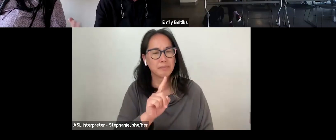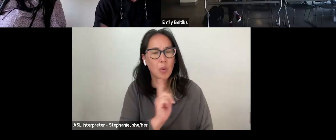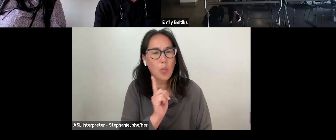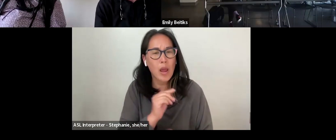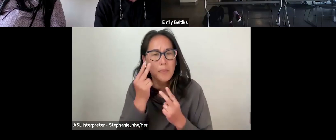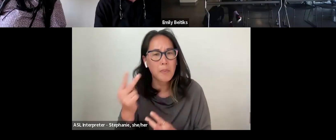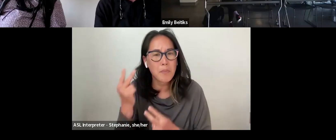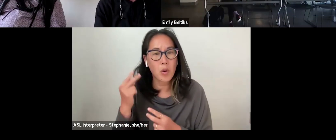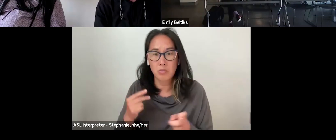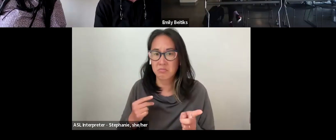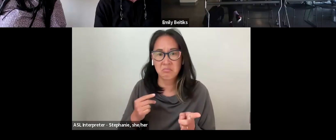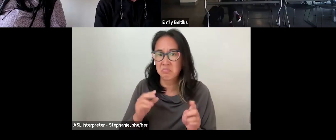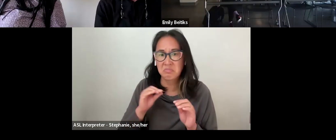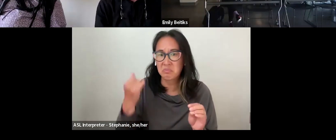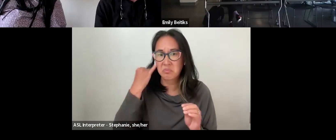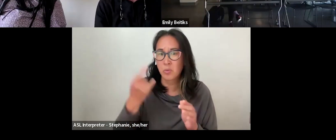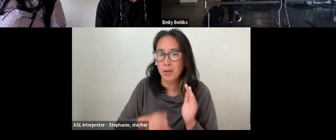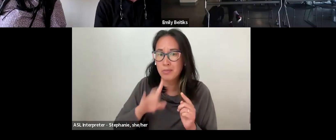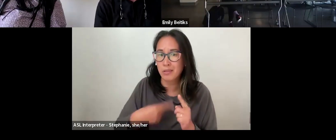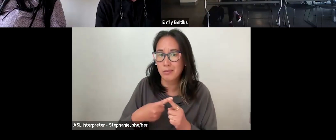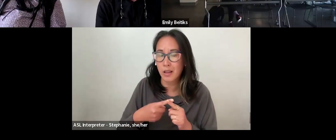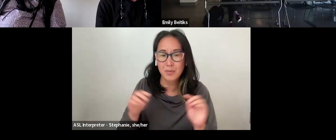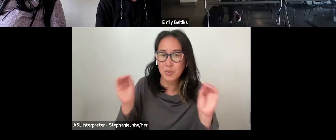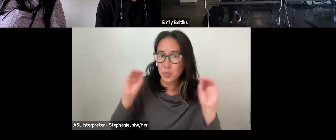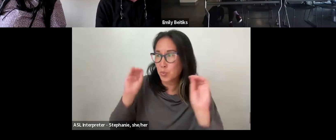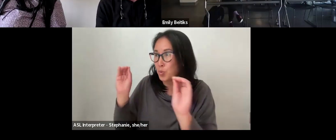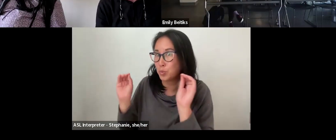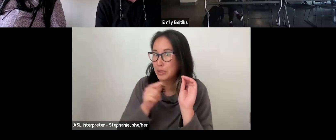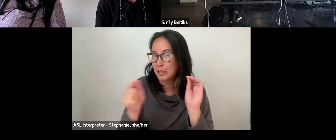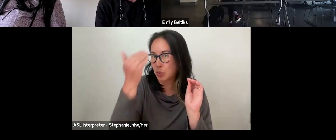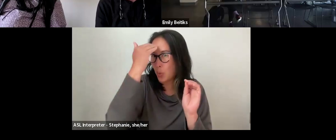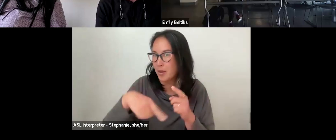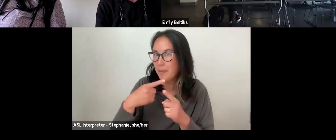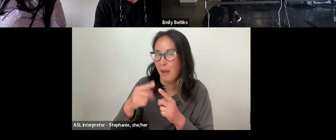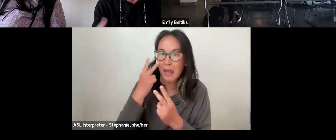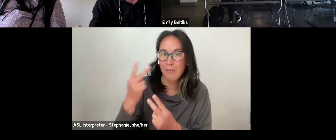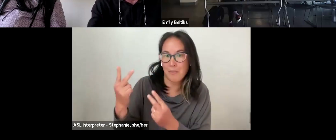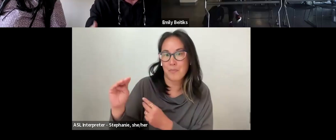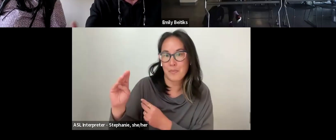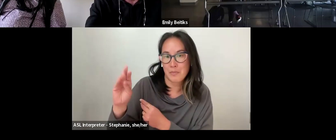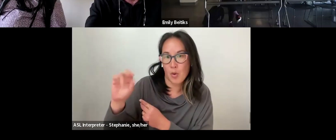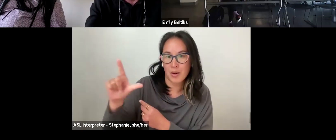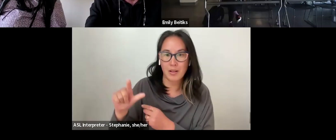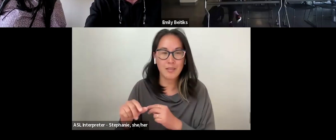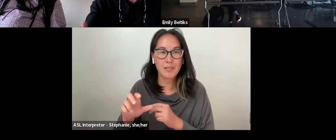No idea what I'm talking about. Nobody knows about it. Like, "The Radiation Studies?